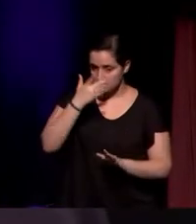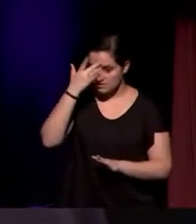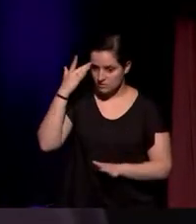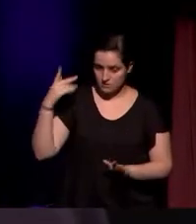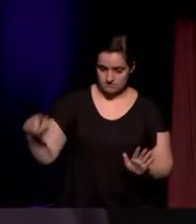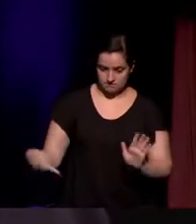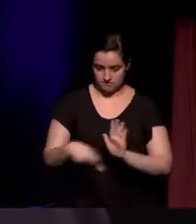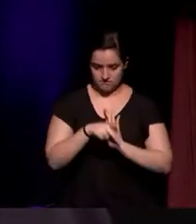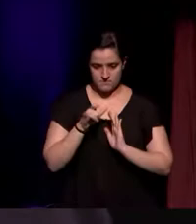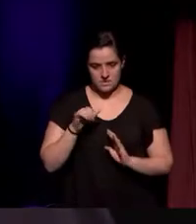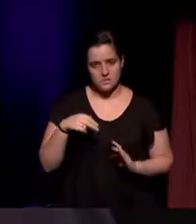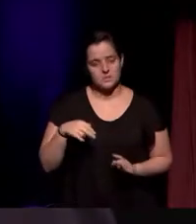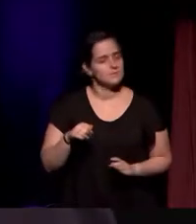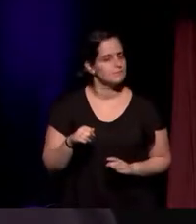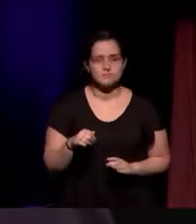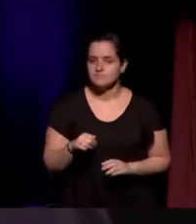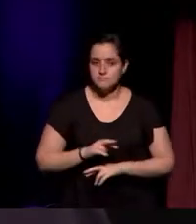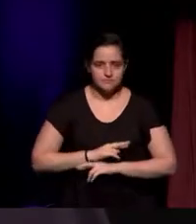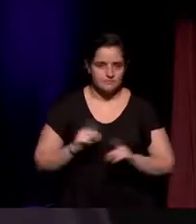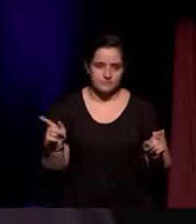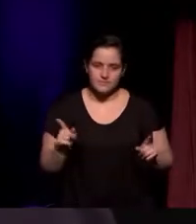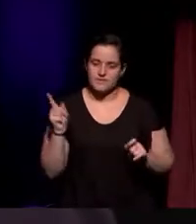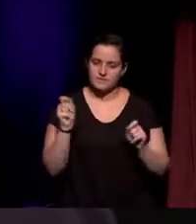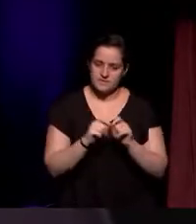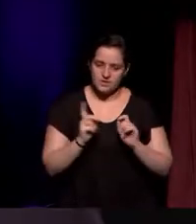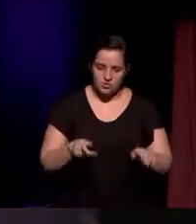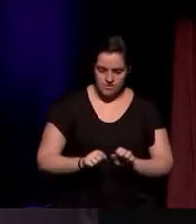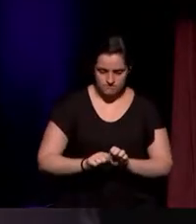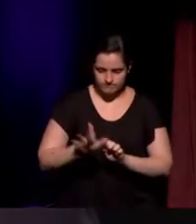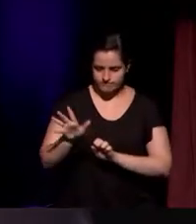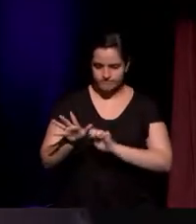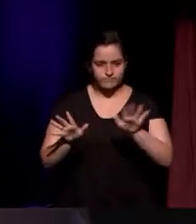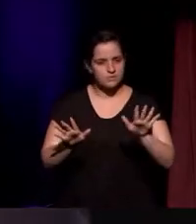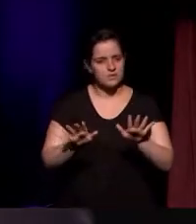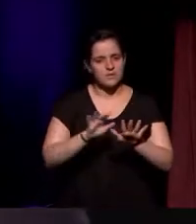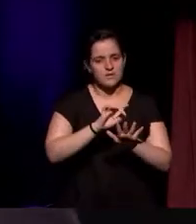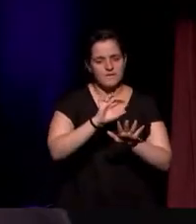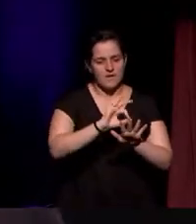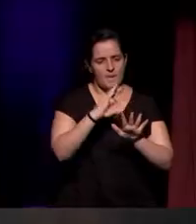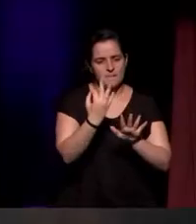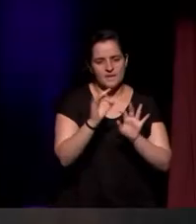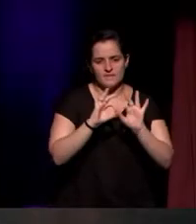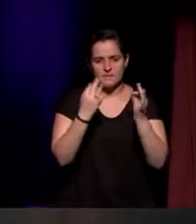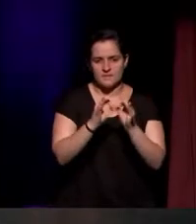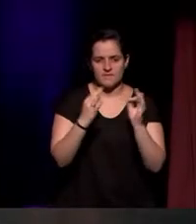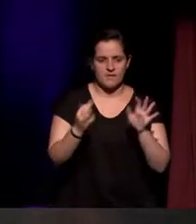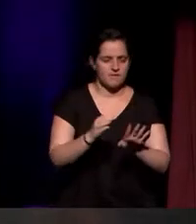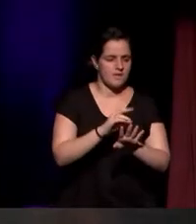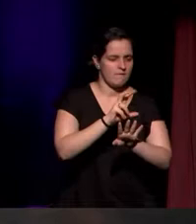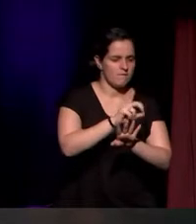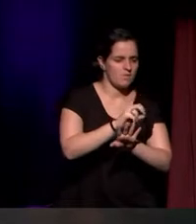They trace true genealogy, the name of the father and the grandfather, name of the great-grandfather, from which region is the origin.